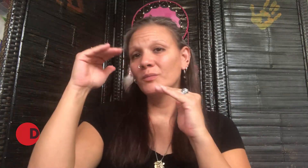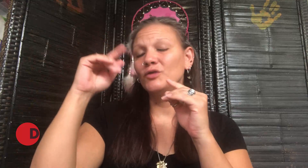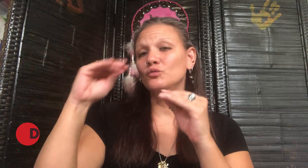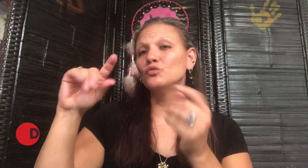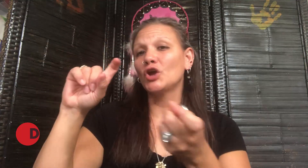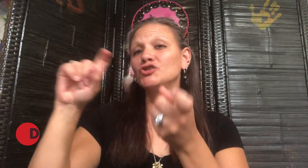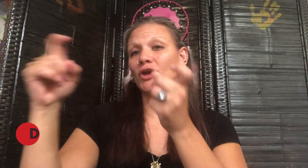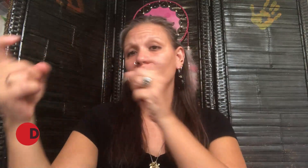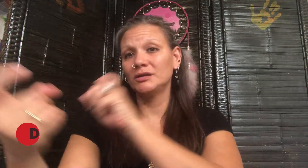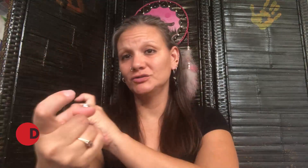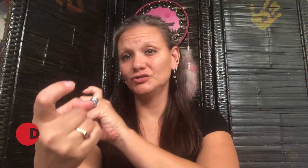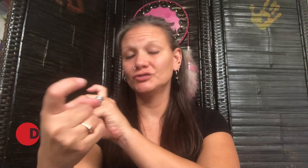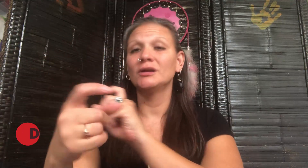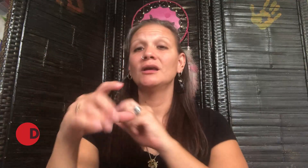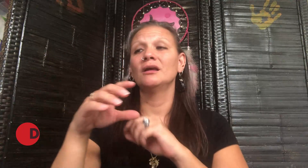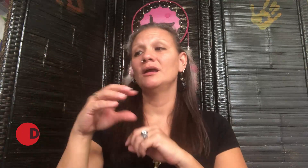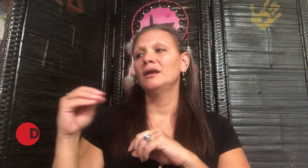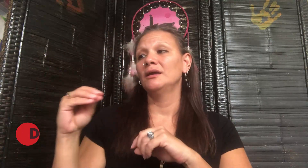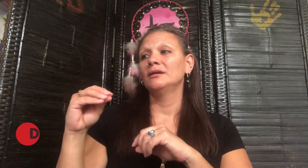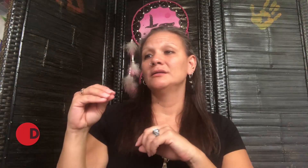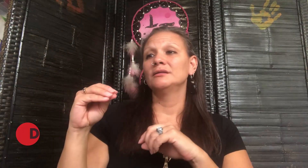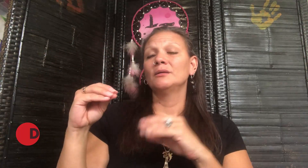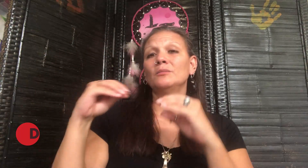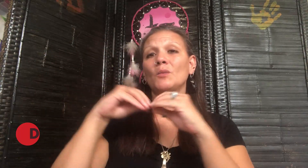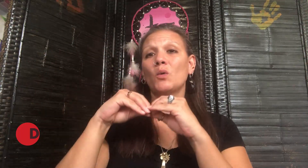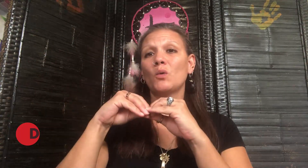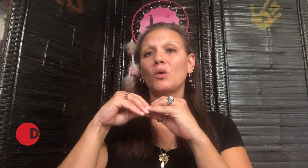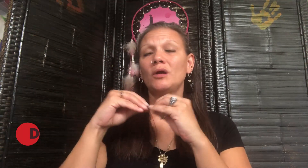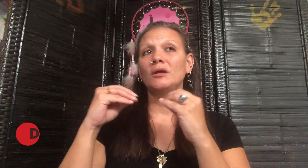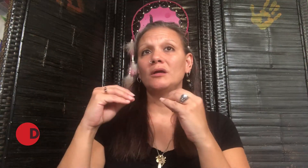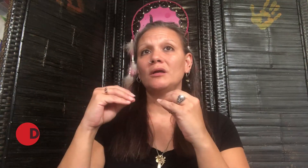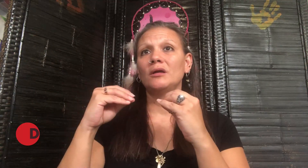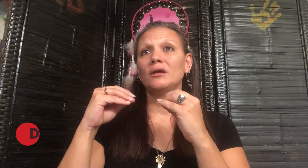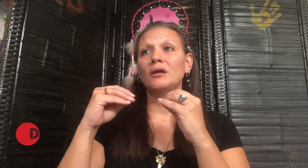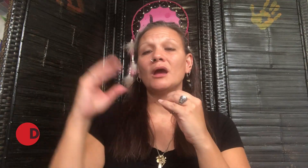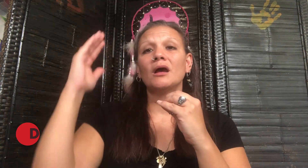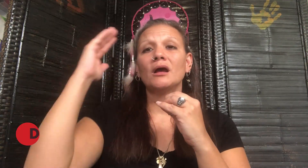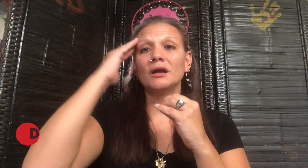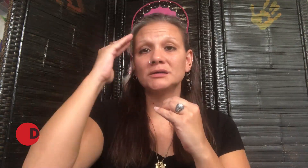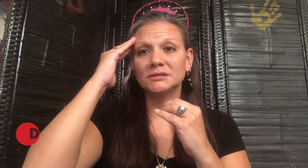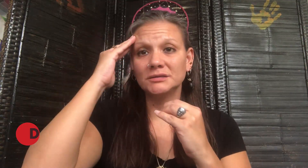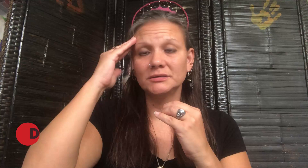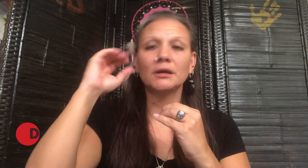We are hoping this will change with more consciousness